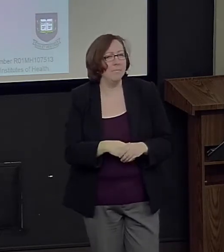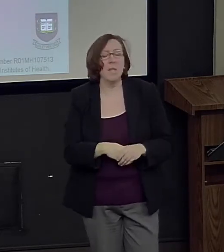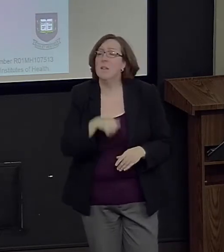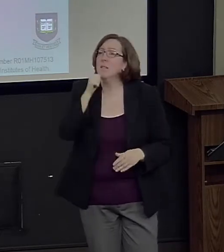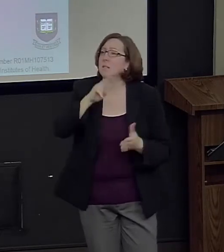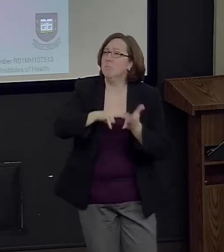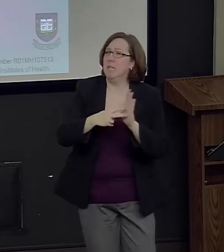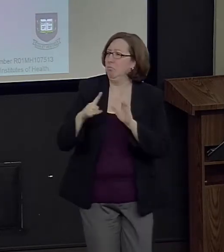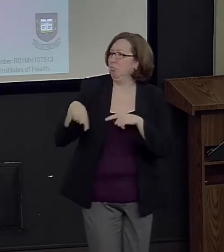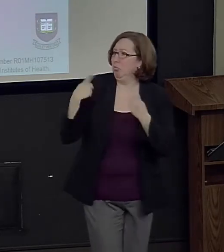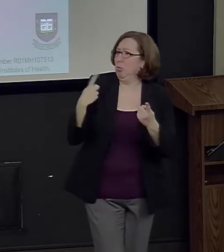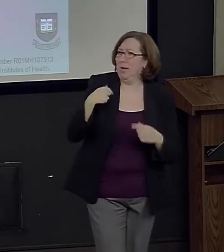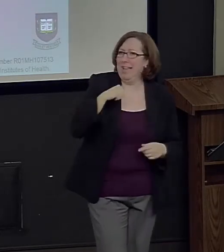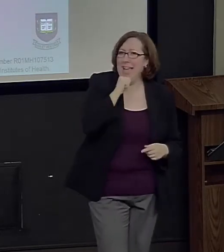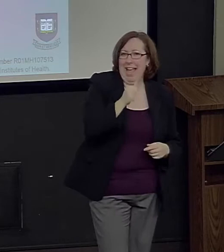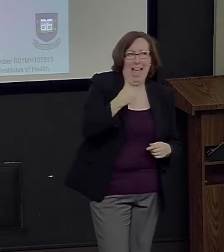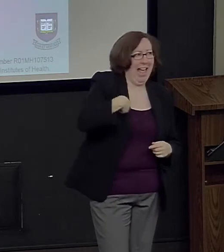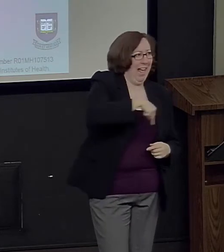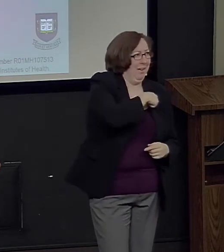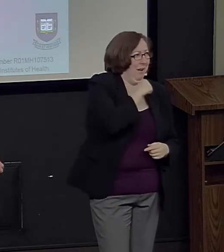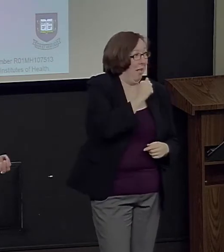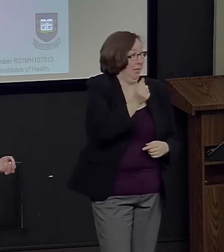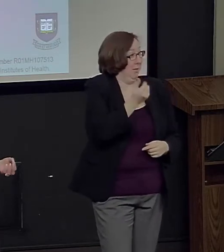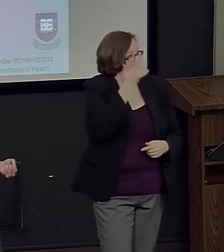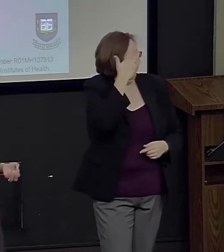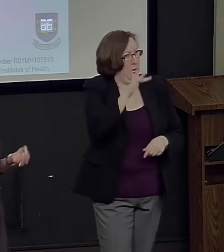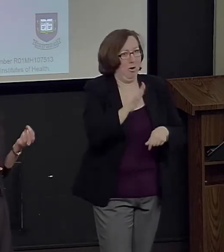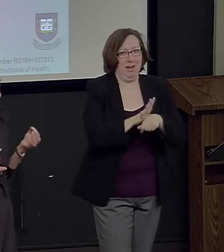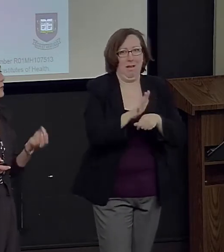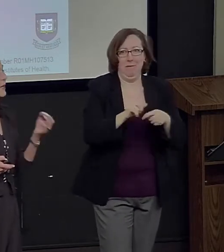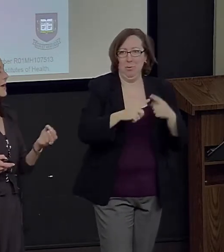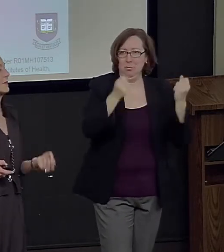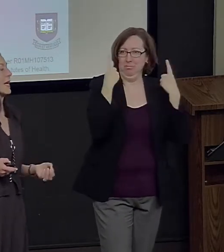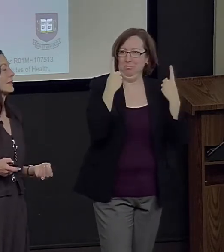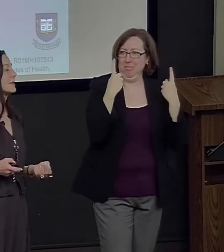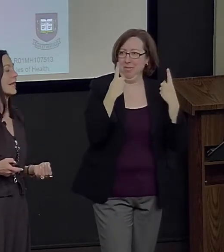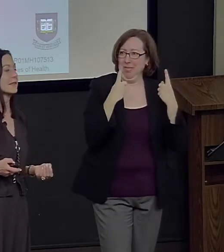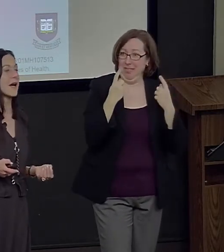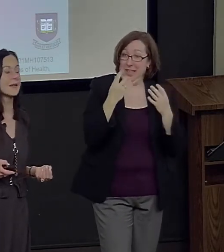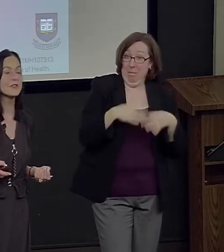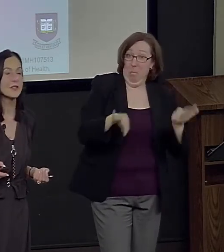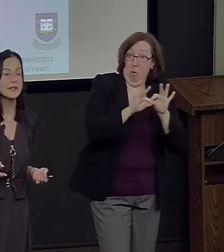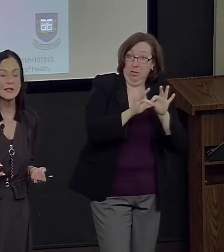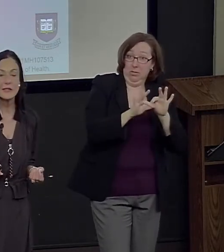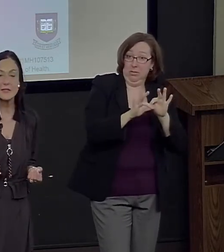to understand that this is an important idea. It is that we haven't had the technology